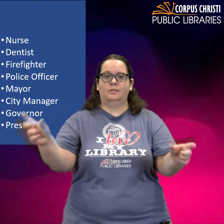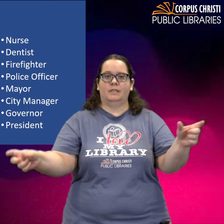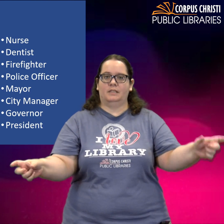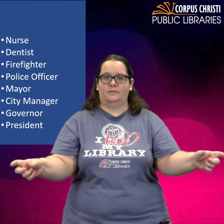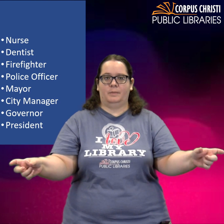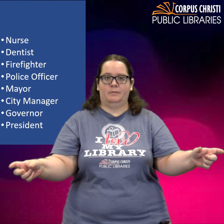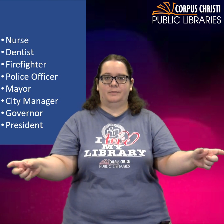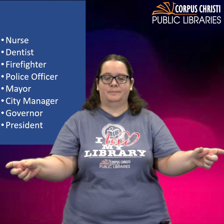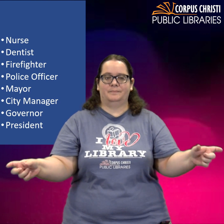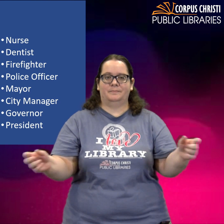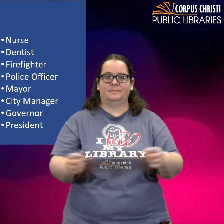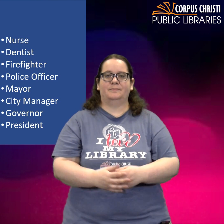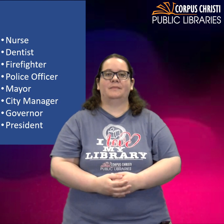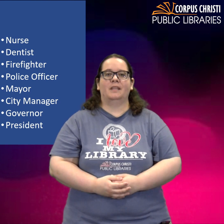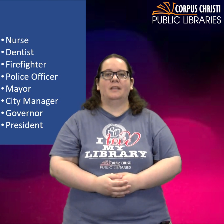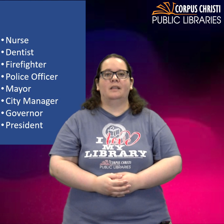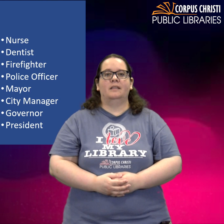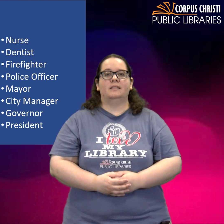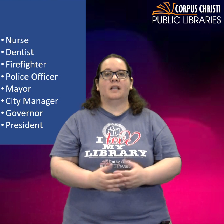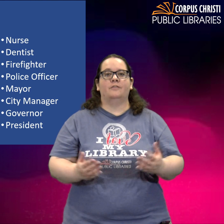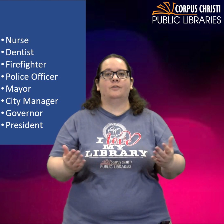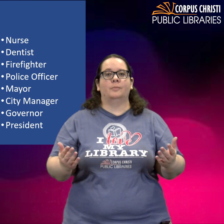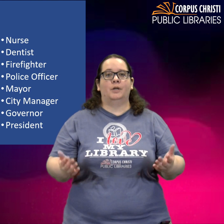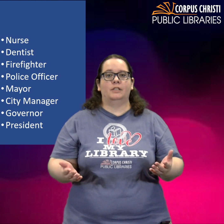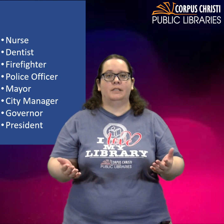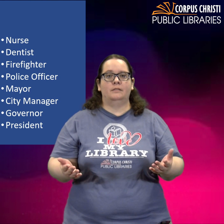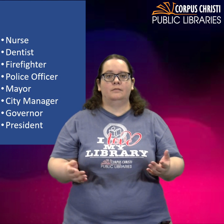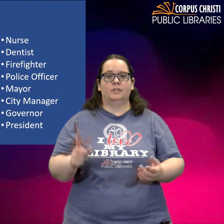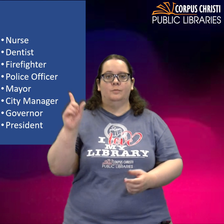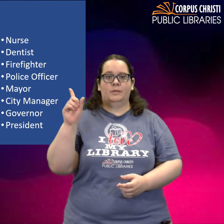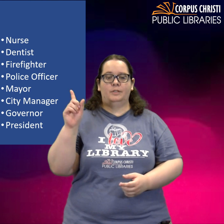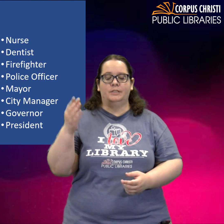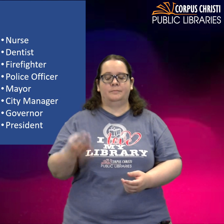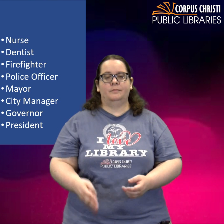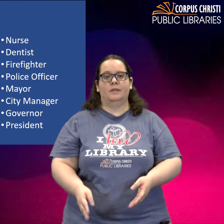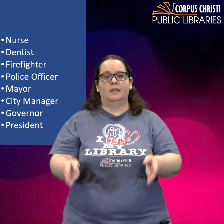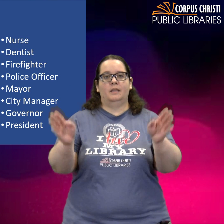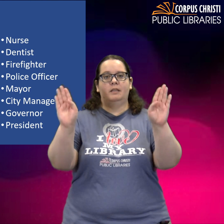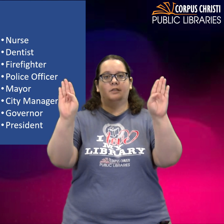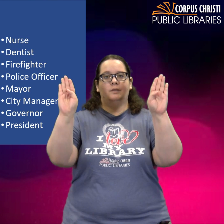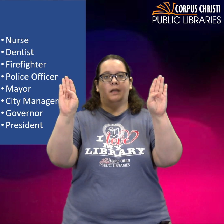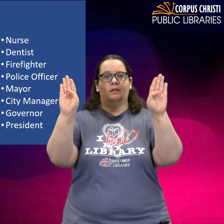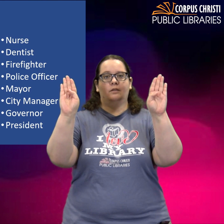using this for people. The sign for person--just one person--is to take